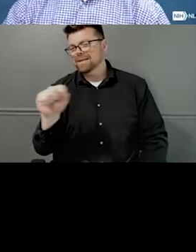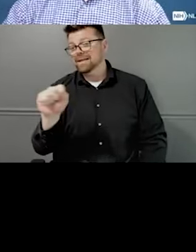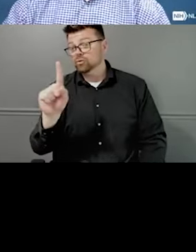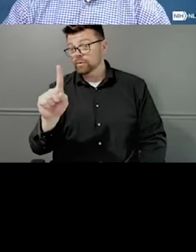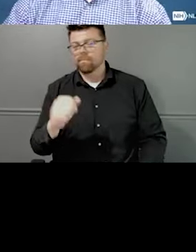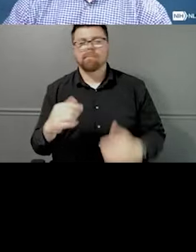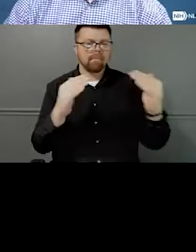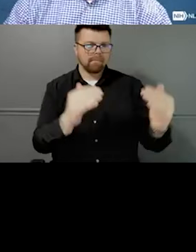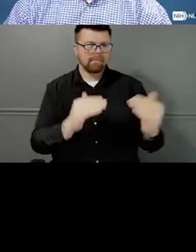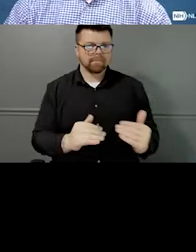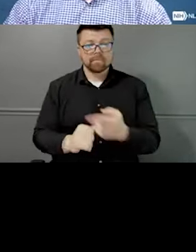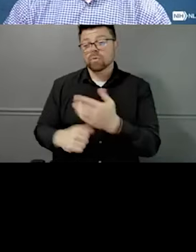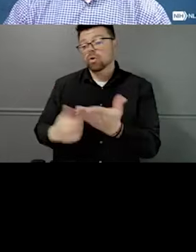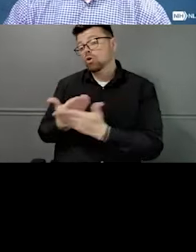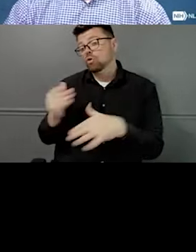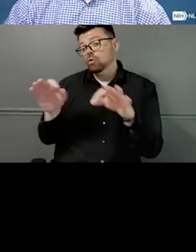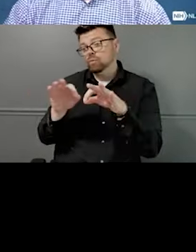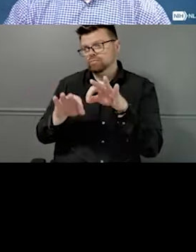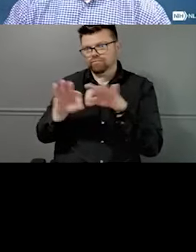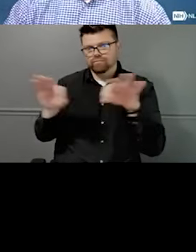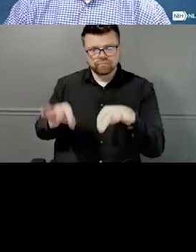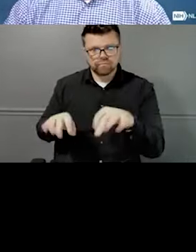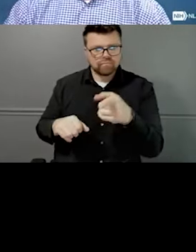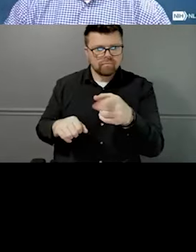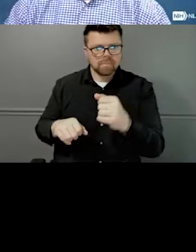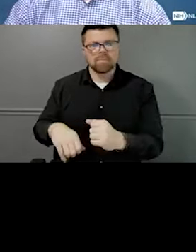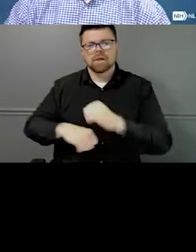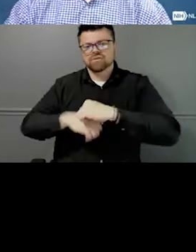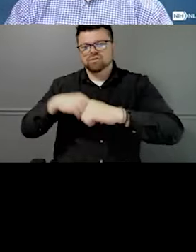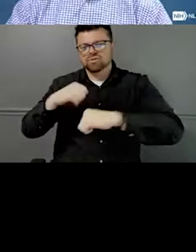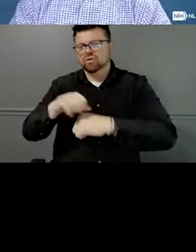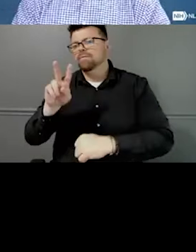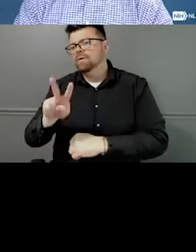The newer format will be marked as 2024-1.